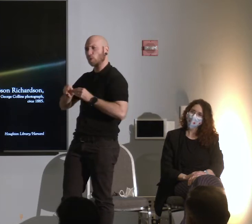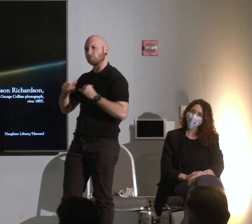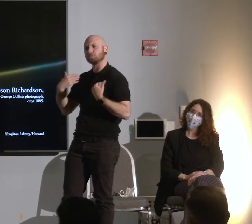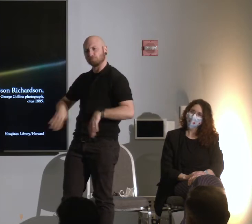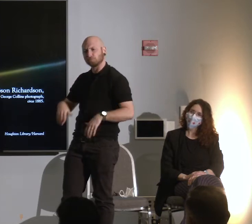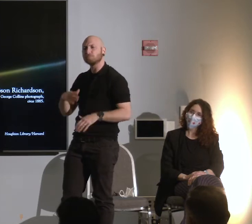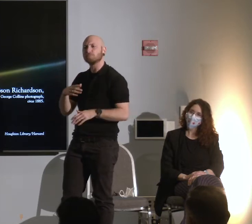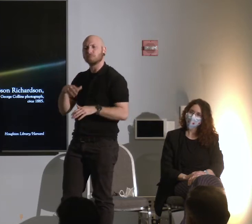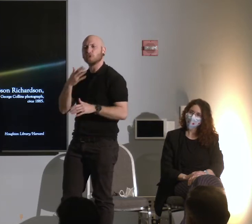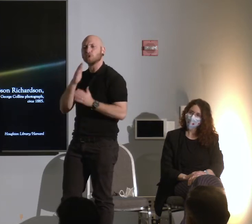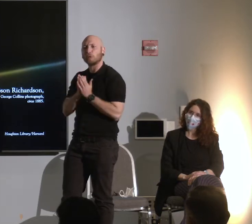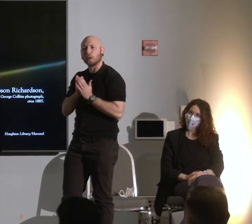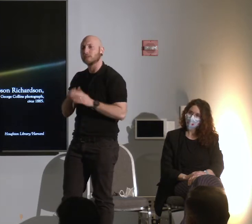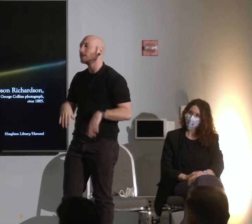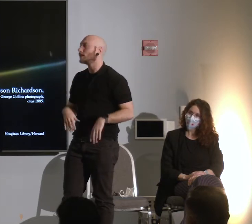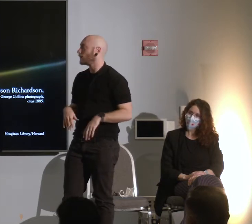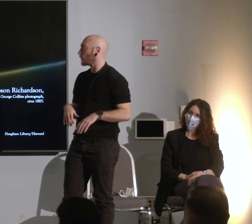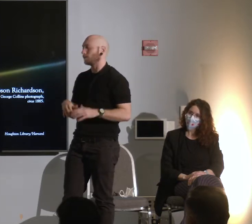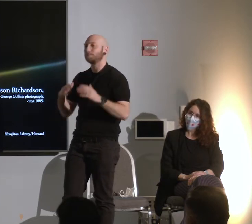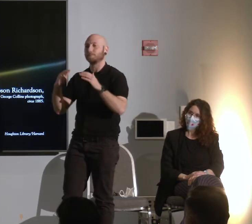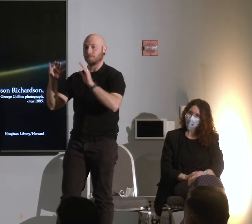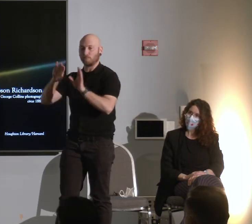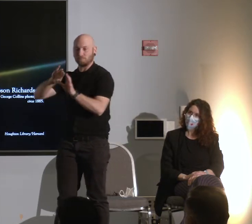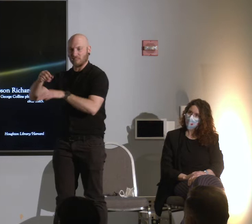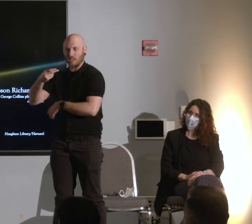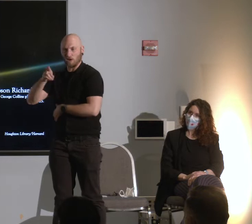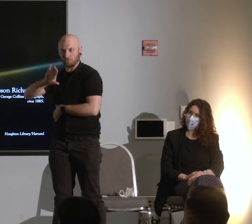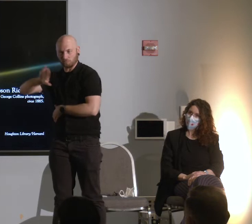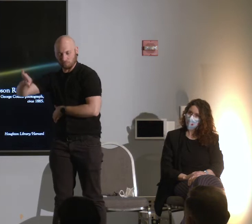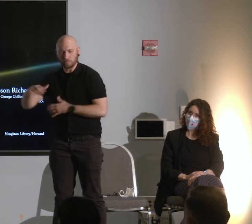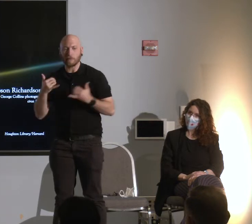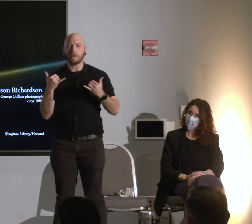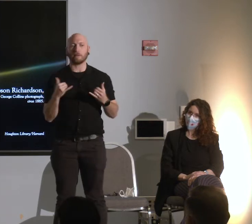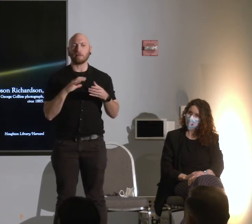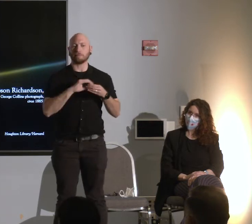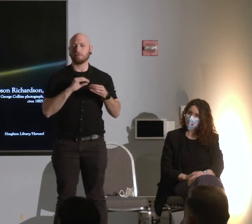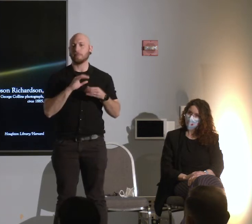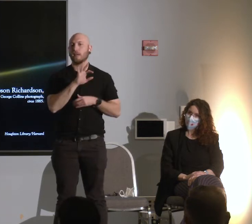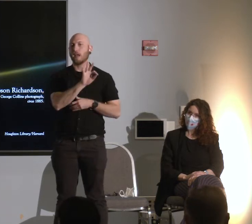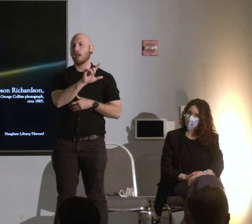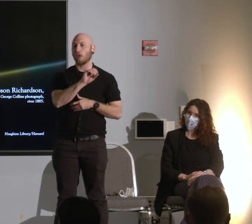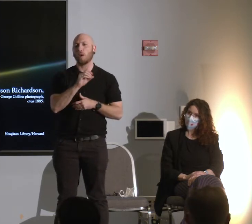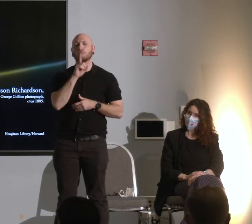Now, I'm going to move on to Olmstead. I want to give you some of you probably know some of his life story, but I'm going to give